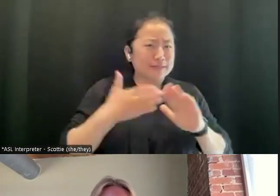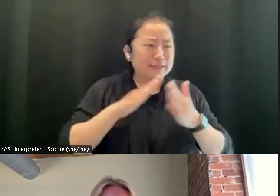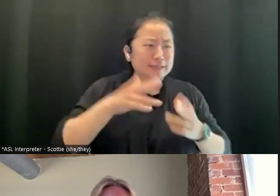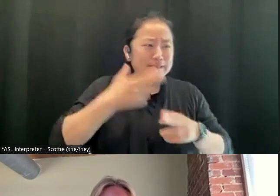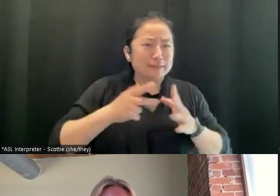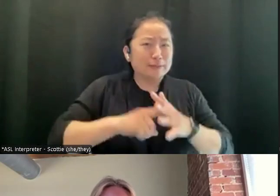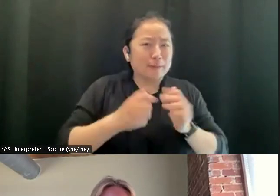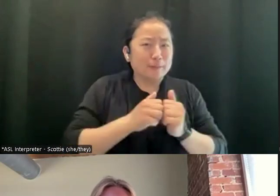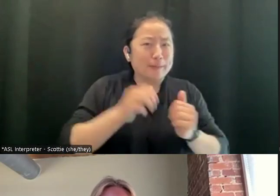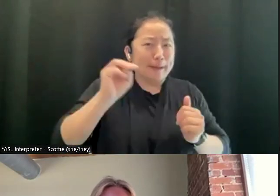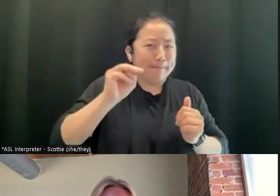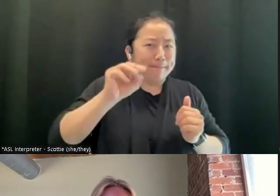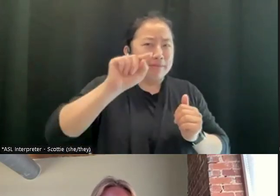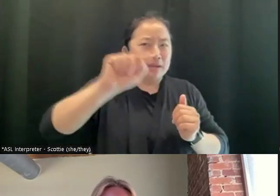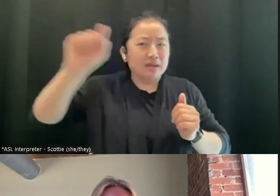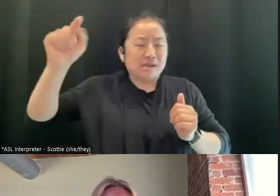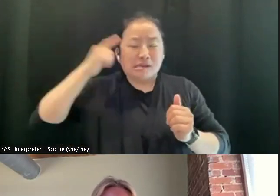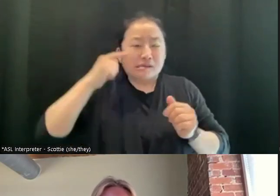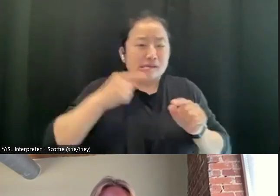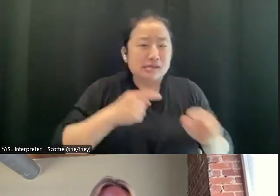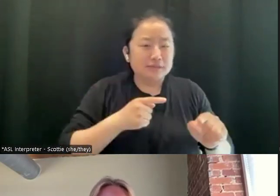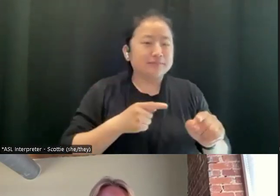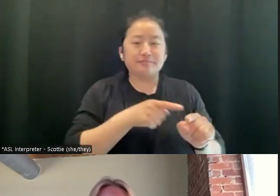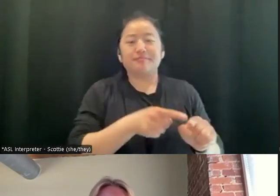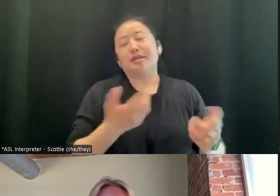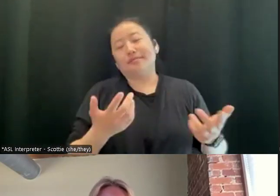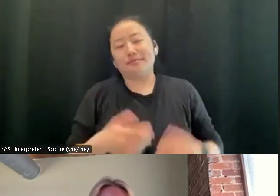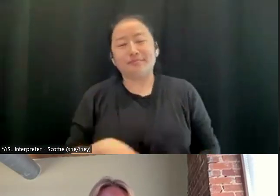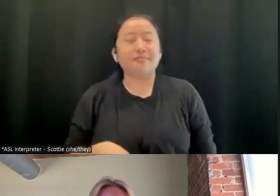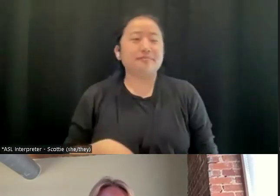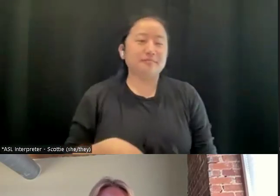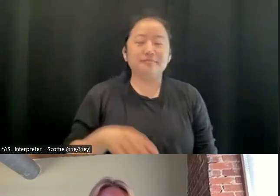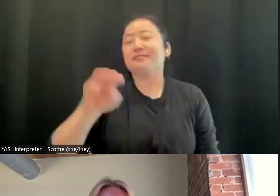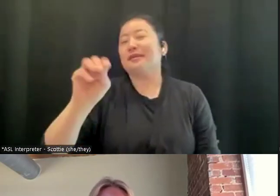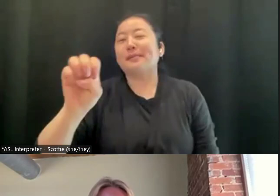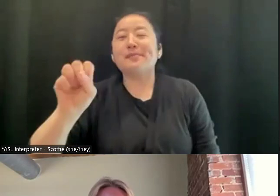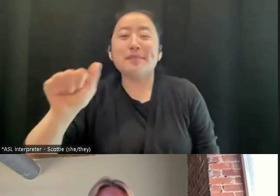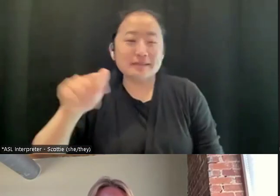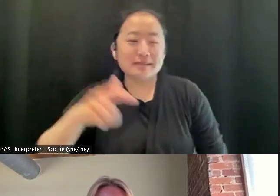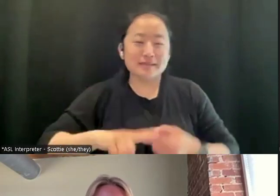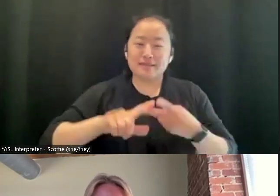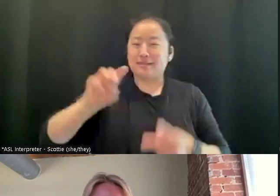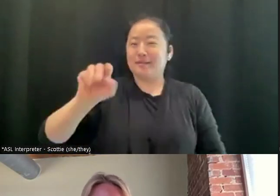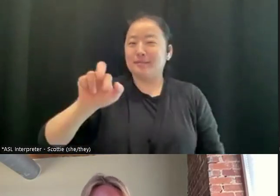If -- I'm sure there's a town that starts with an M. But we're -- Maricopa, mesa, there you go. We have Manhattan.